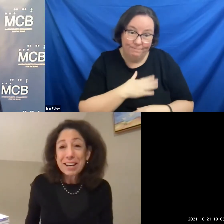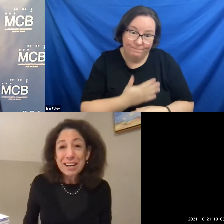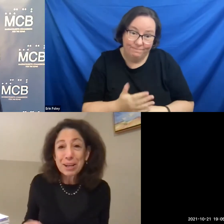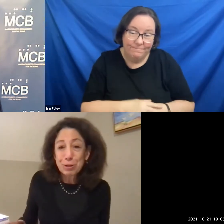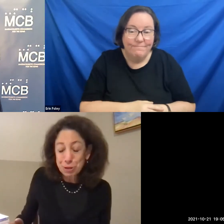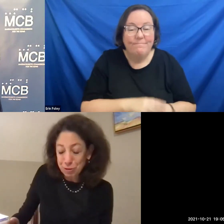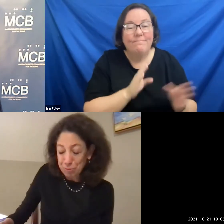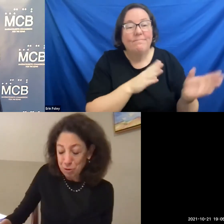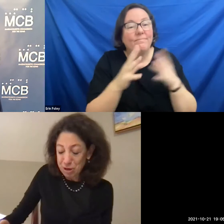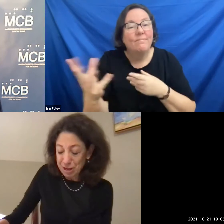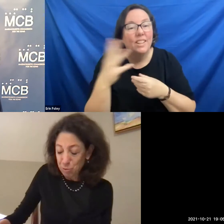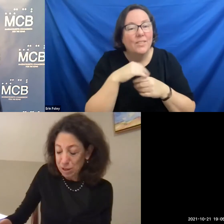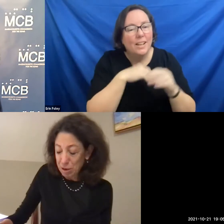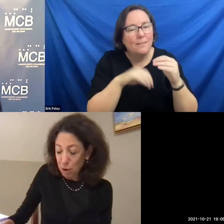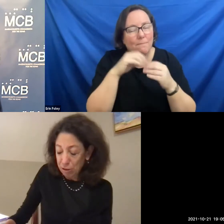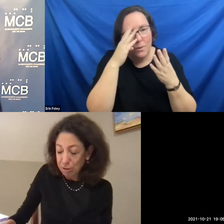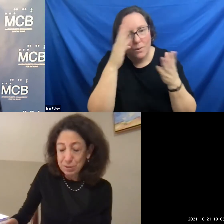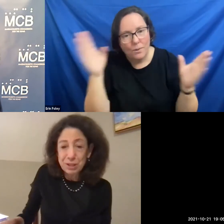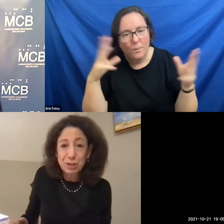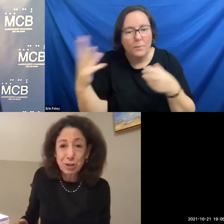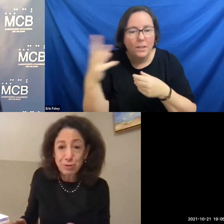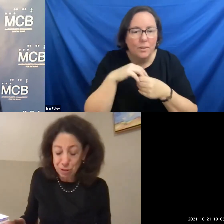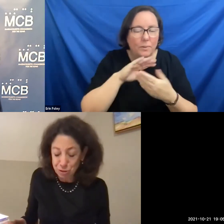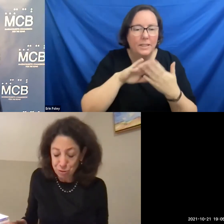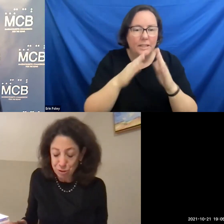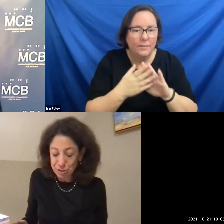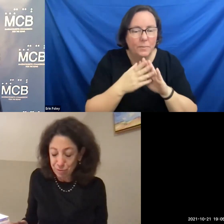Creating an inclusive community, one that welcomes and serves students